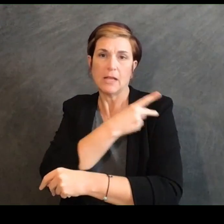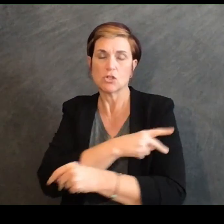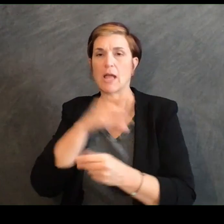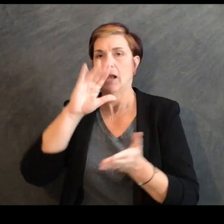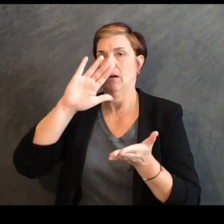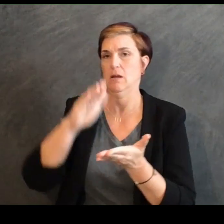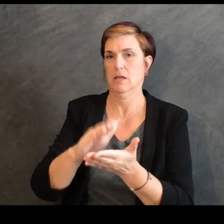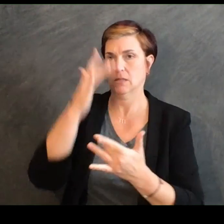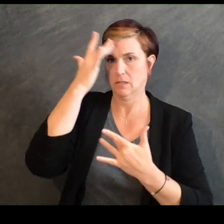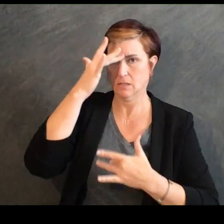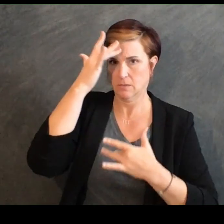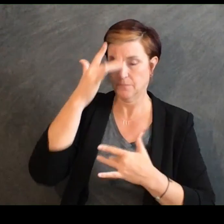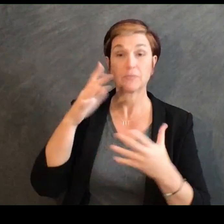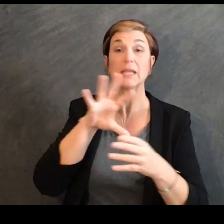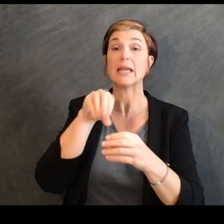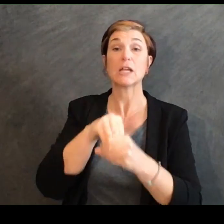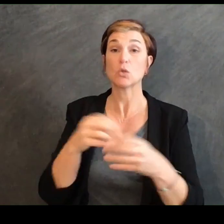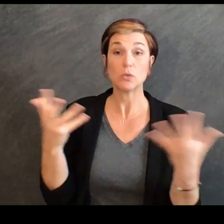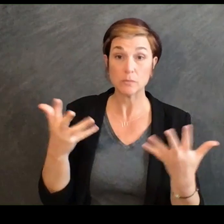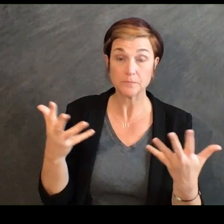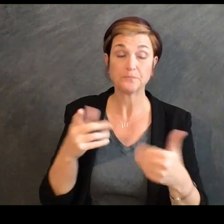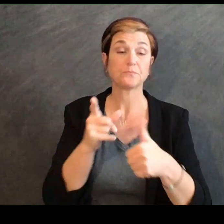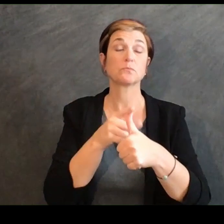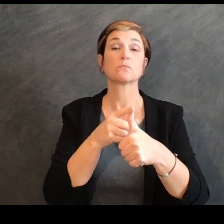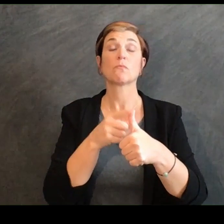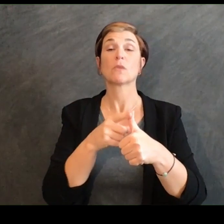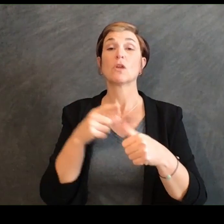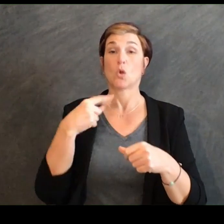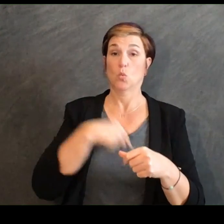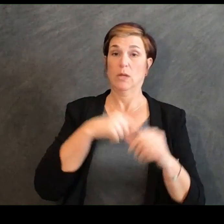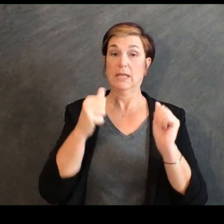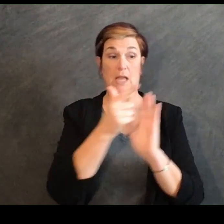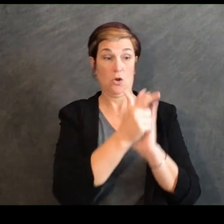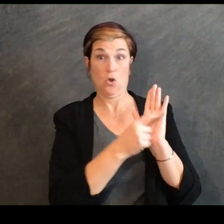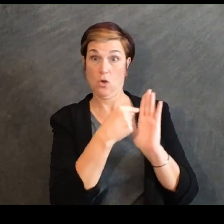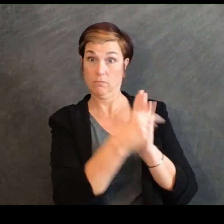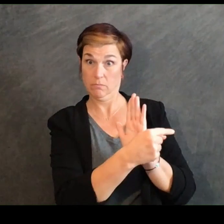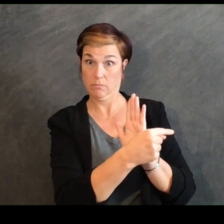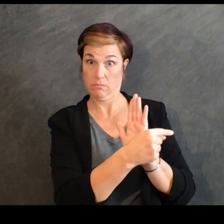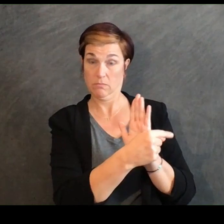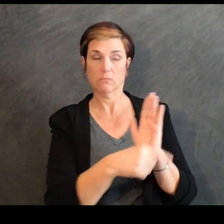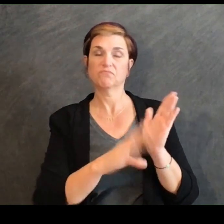critical authorities the ability to waive laws to enable telehealth